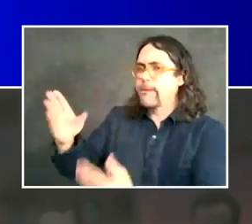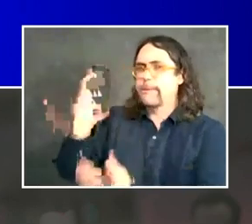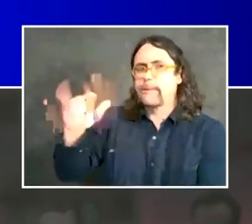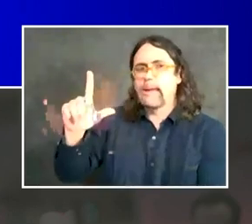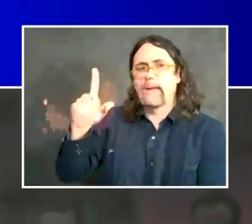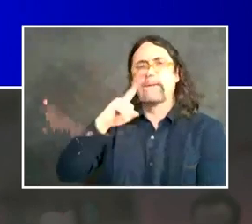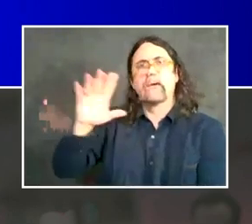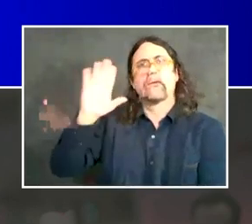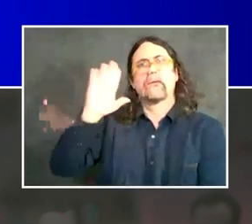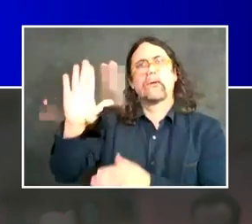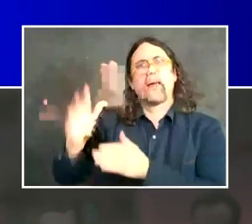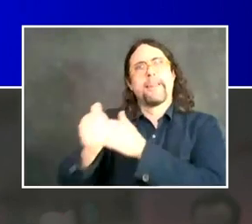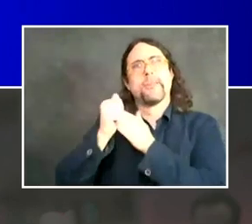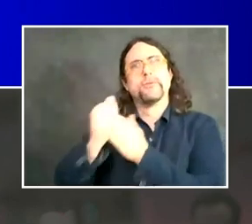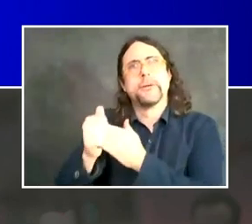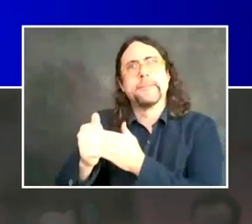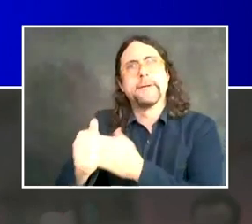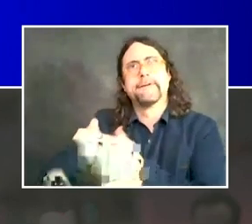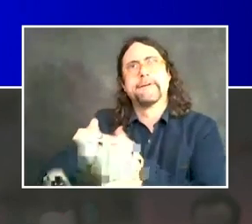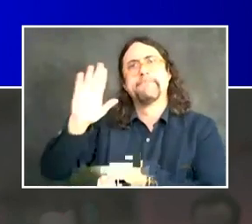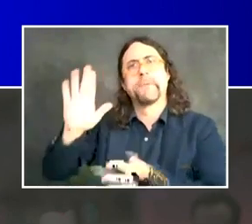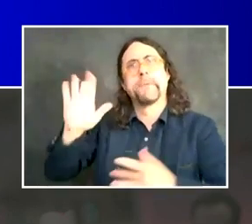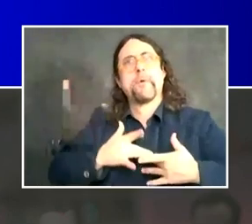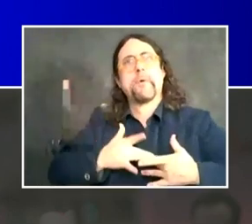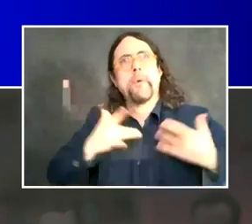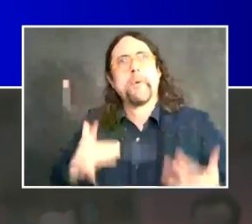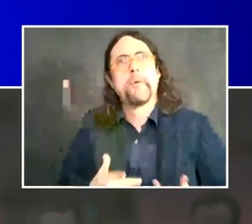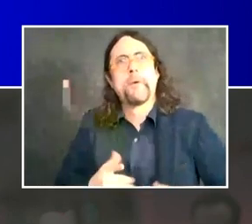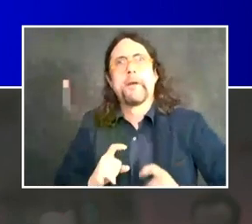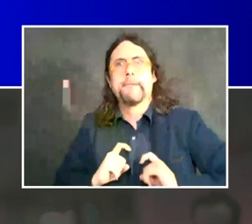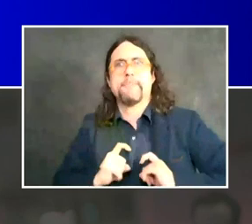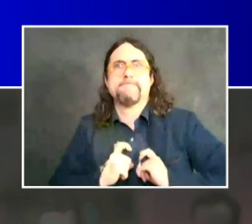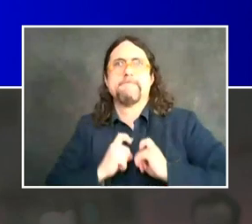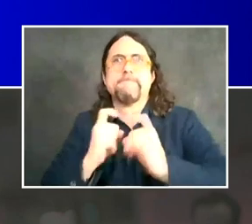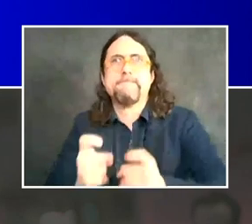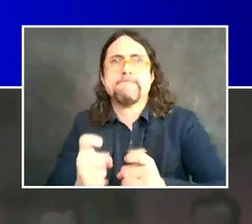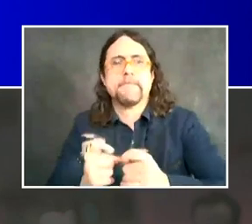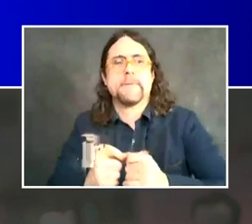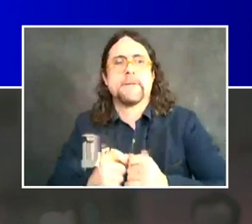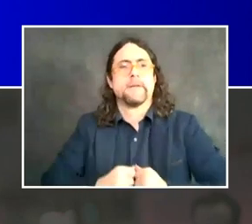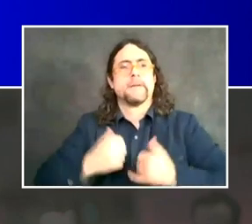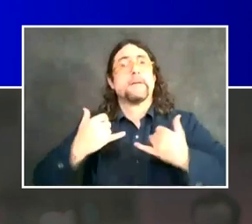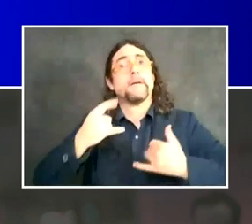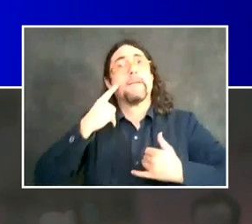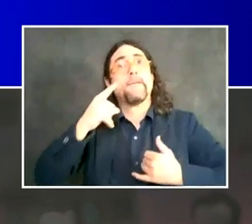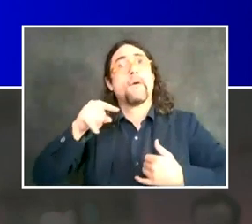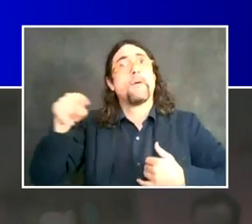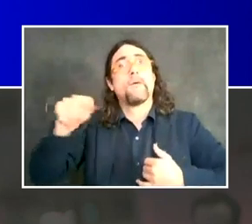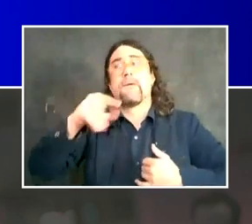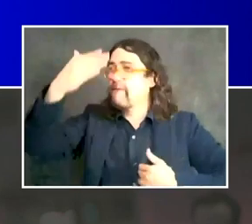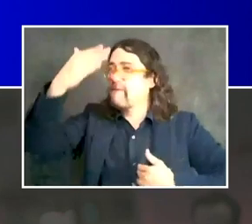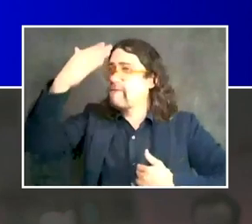FOR WEEKS NOW ALL OUR FRONT LINE HEALTH CARE WORKERS WHO I